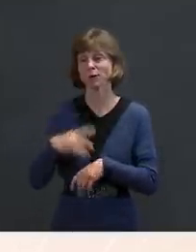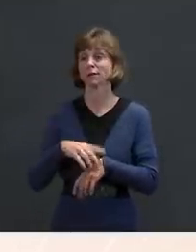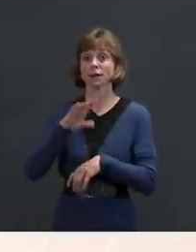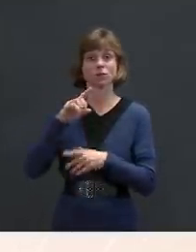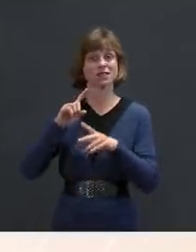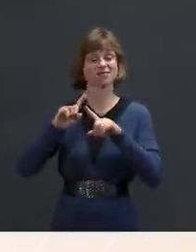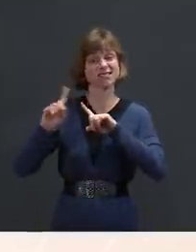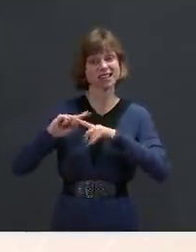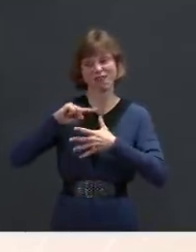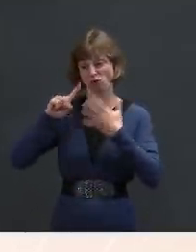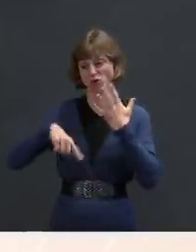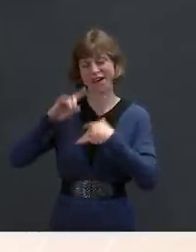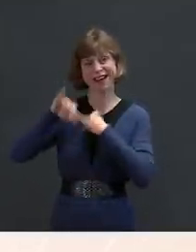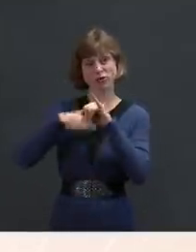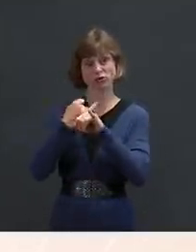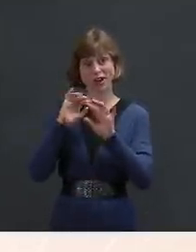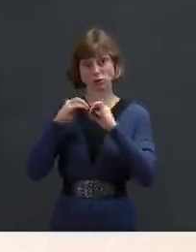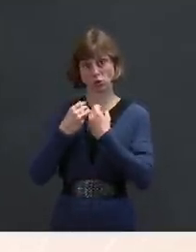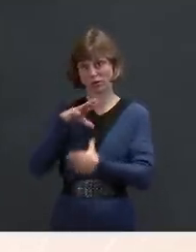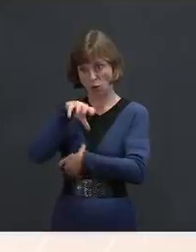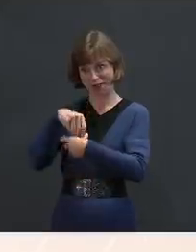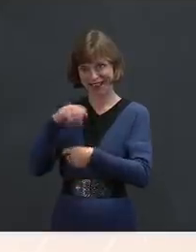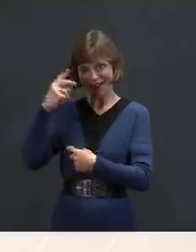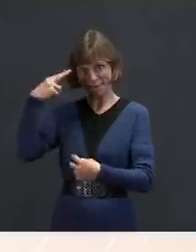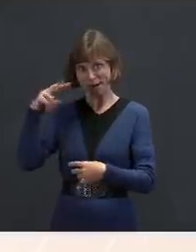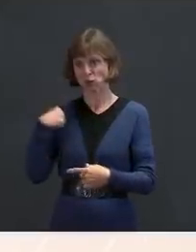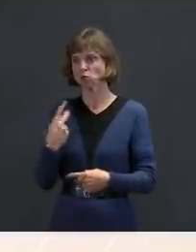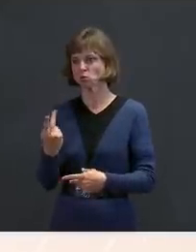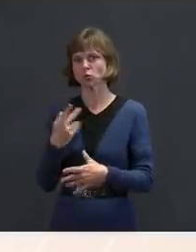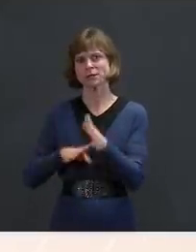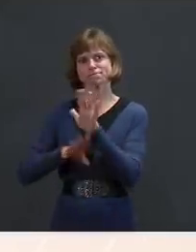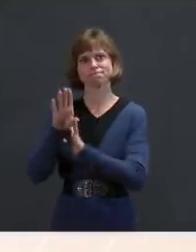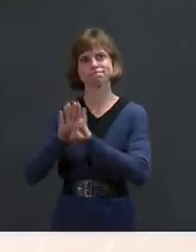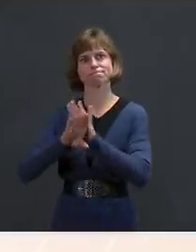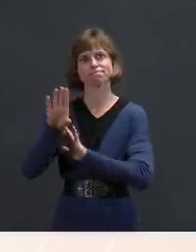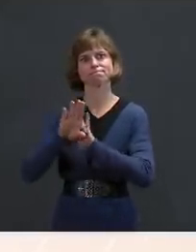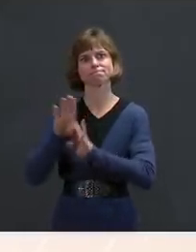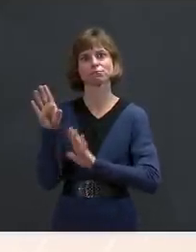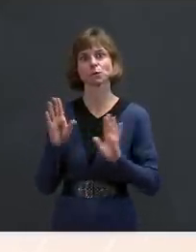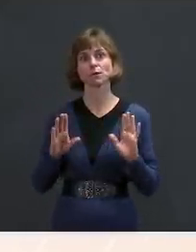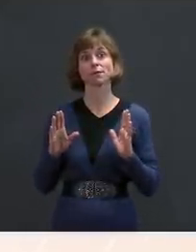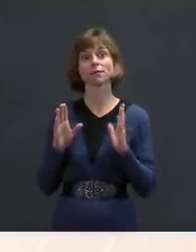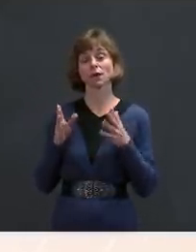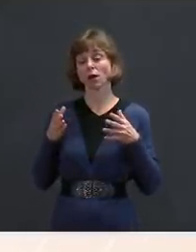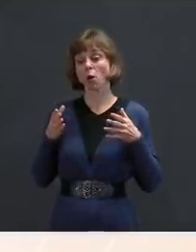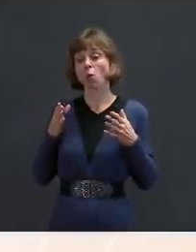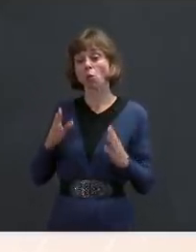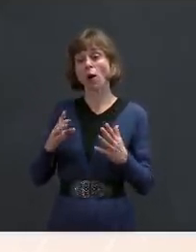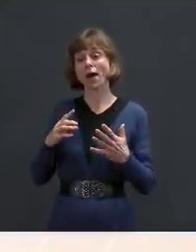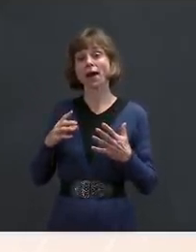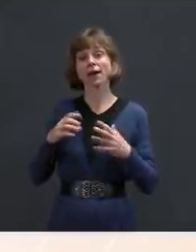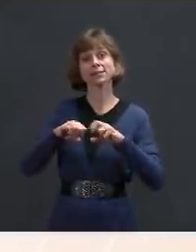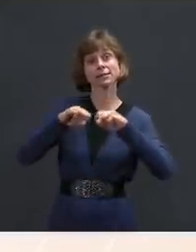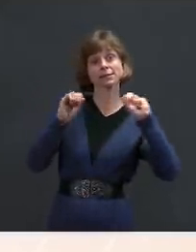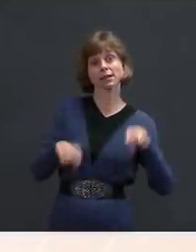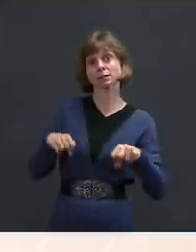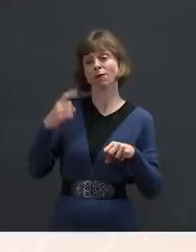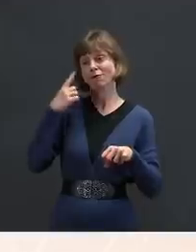we have developed a virtual platform that enables individuals with active cases in the "Remain in Mexico" program